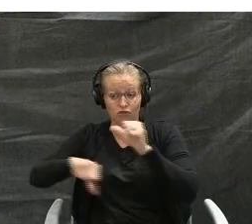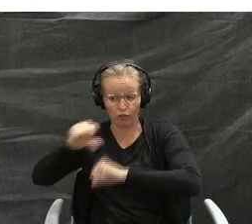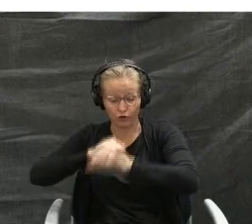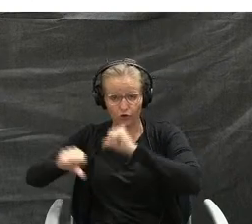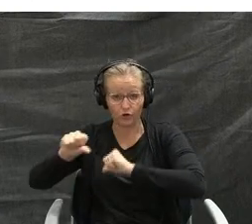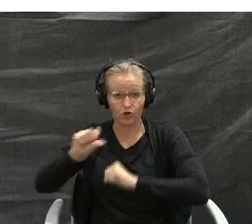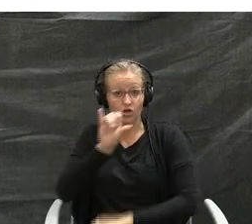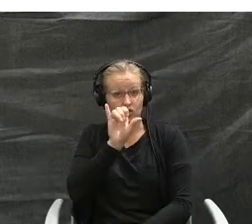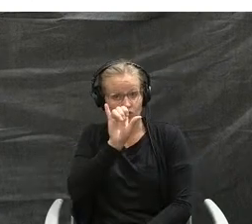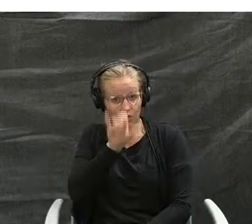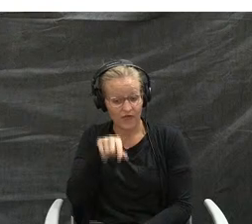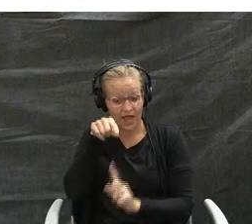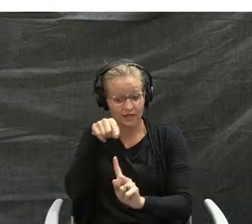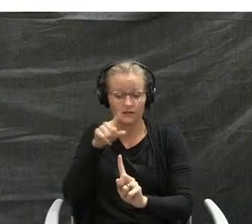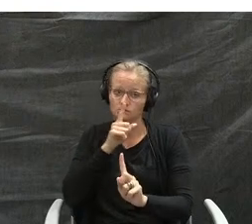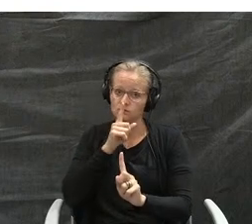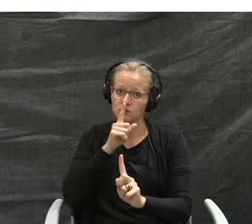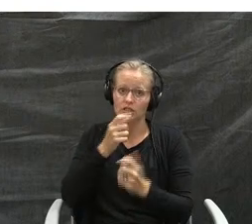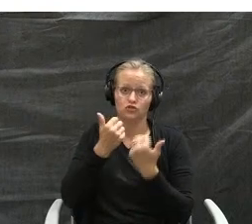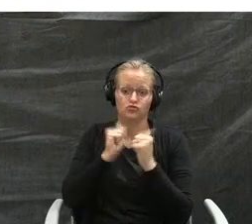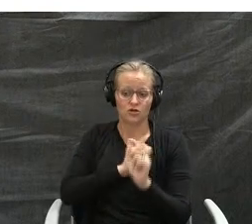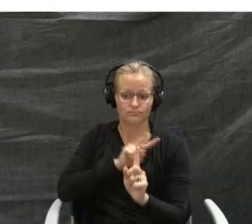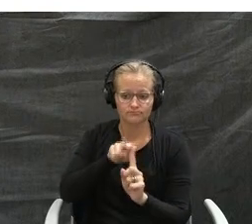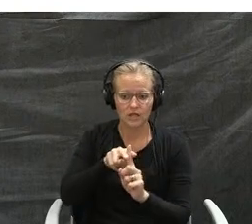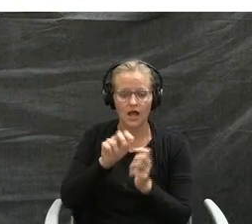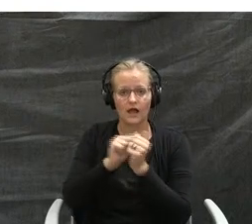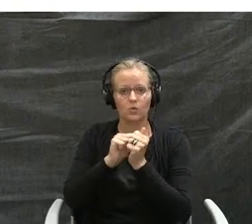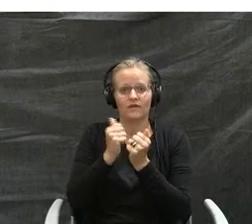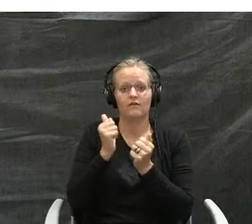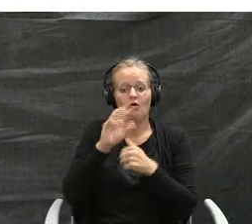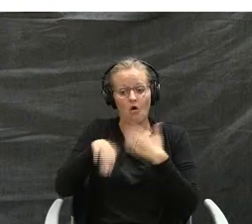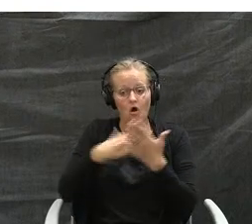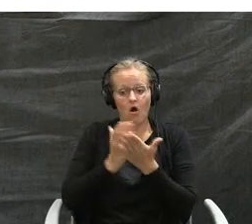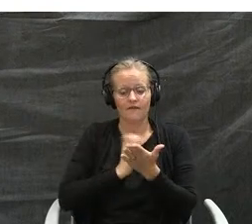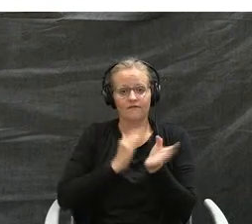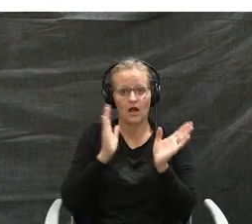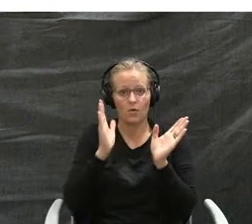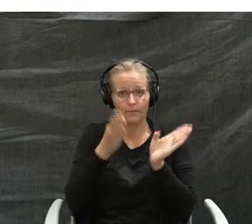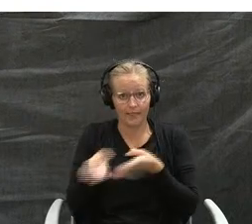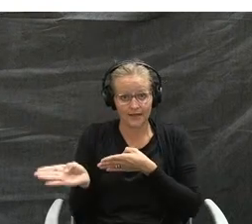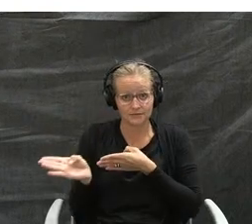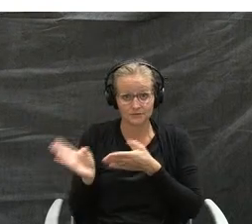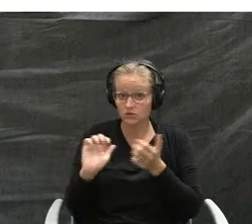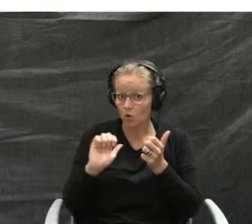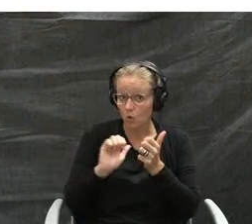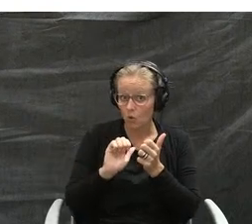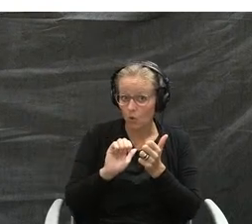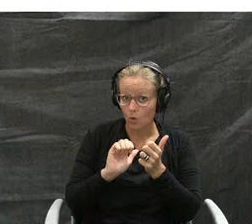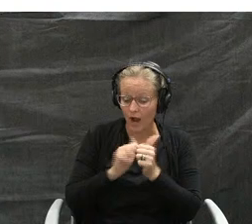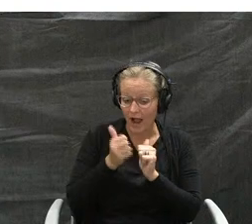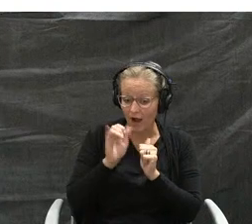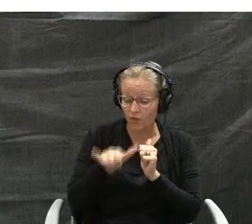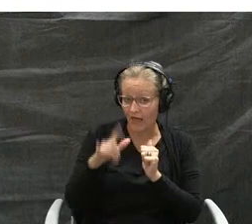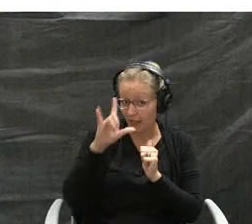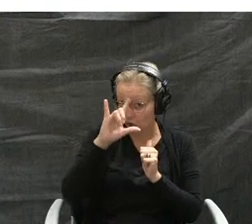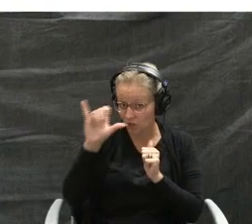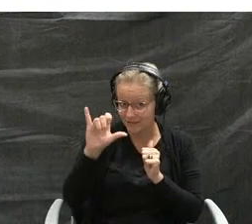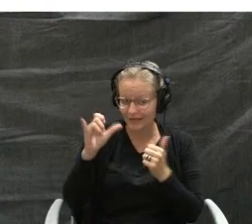we have for each grade level. How that looks to the specific detail will be prescribed at each grade level in each